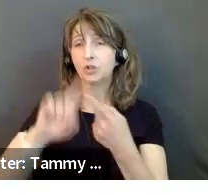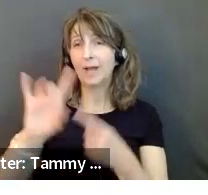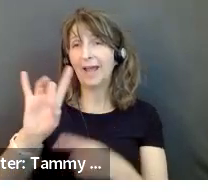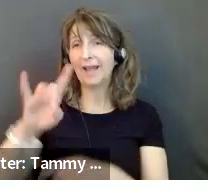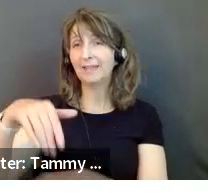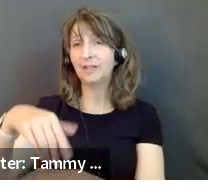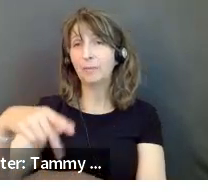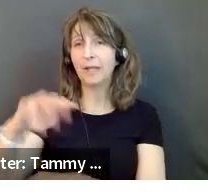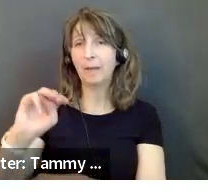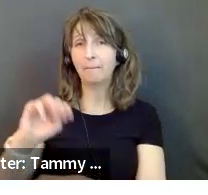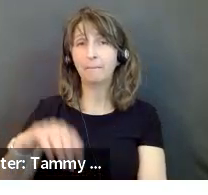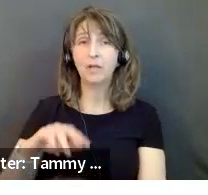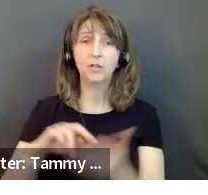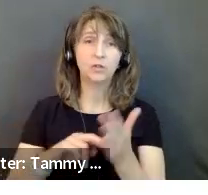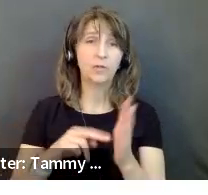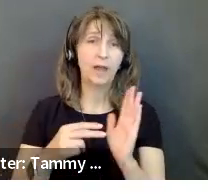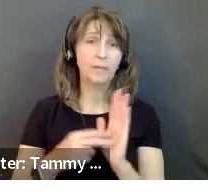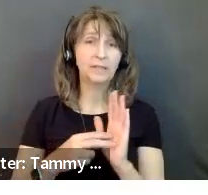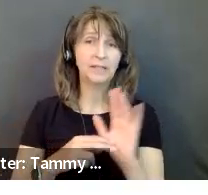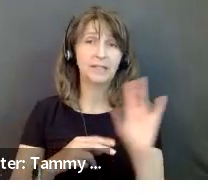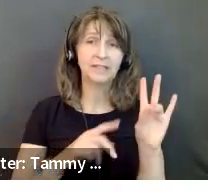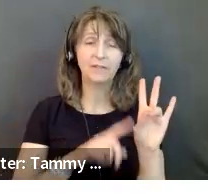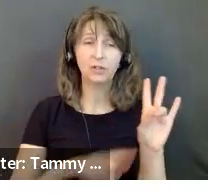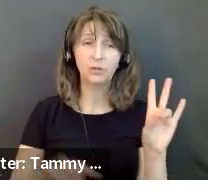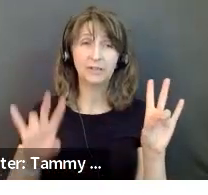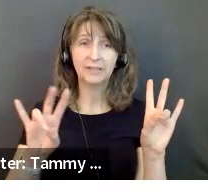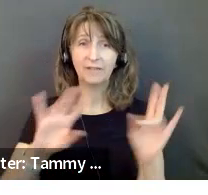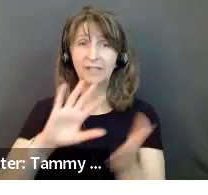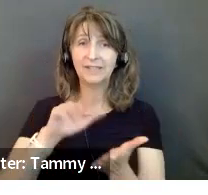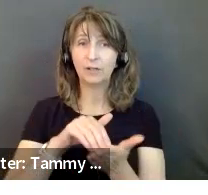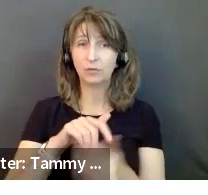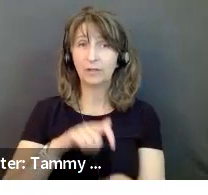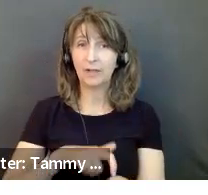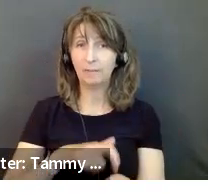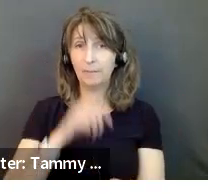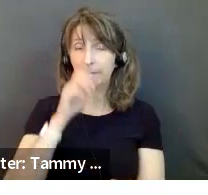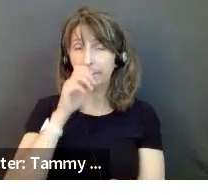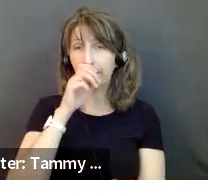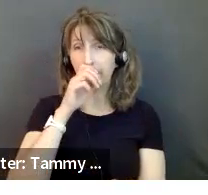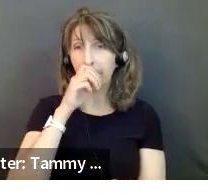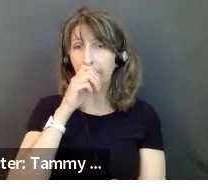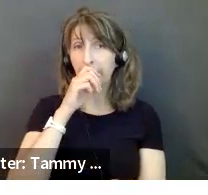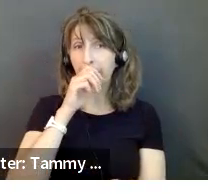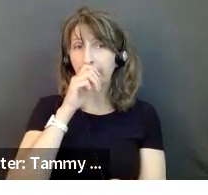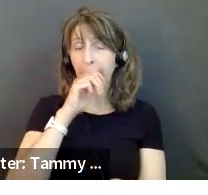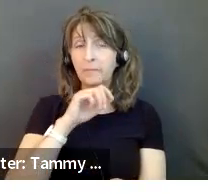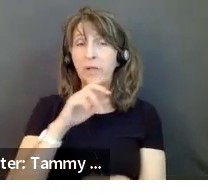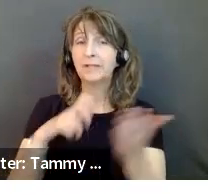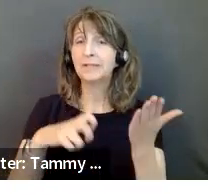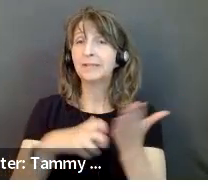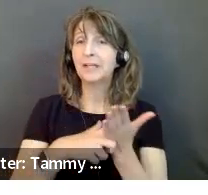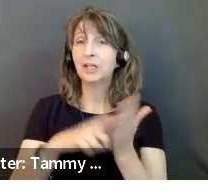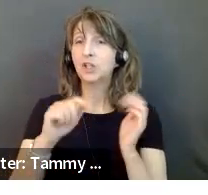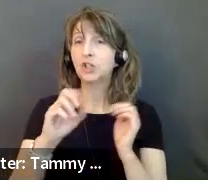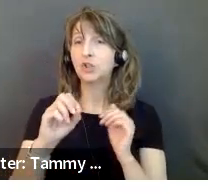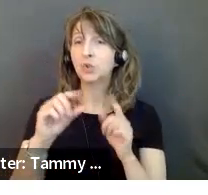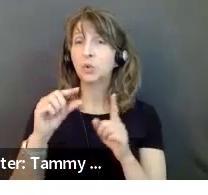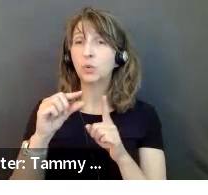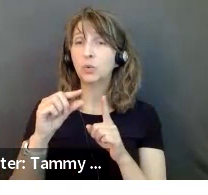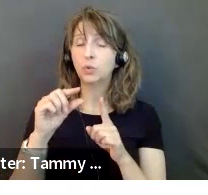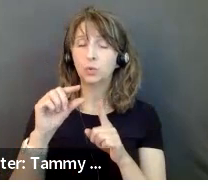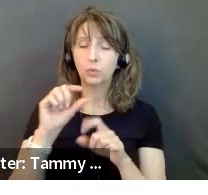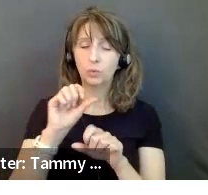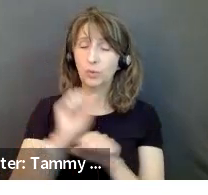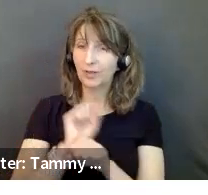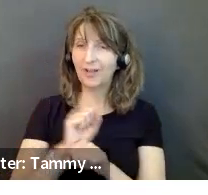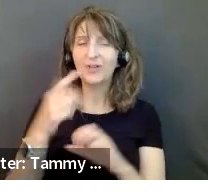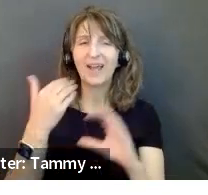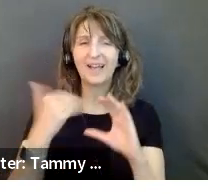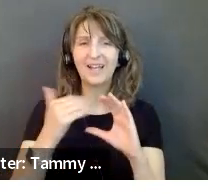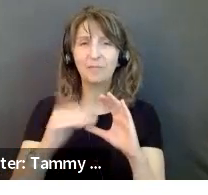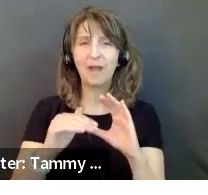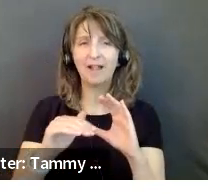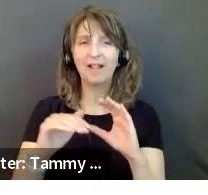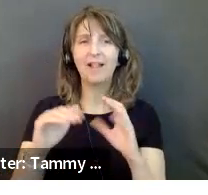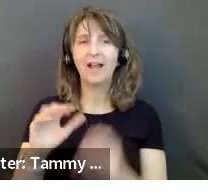That would be 7 am to 7 pm central time. And for general ticket to work inquiries, you may email them at the support at choose work.